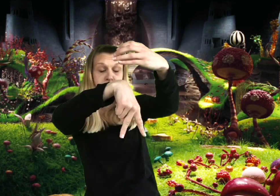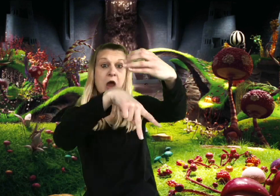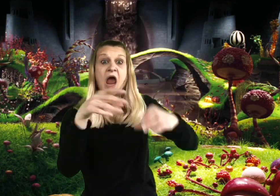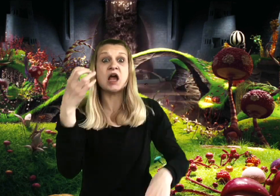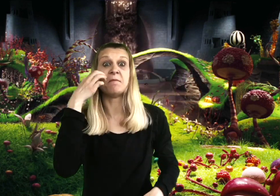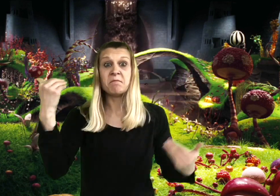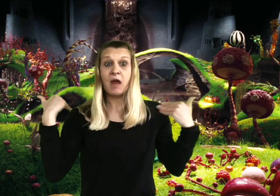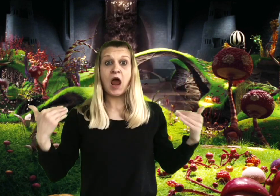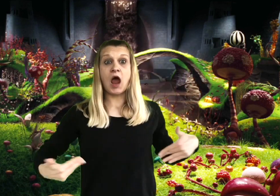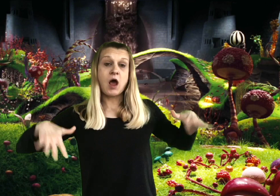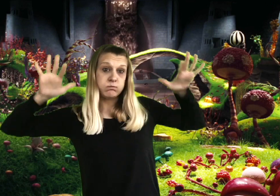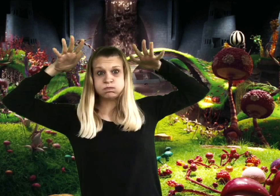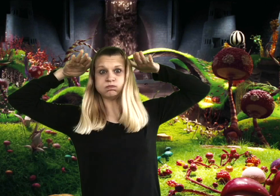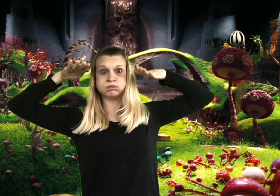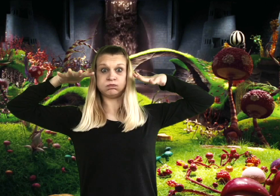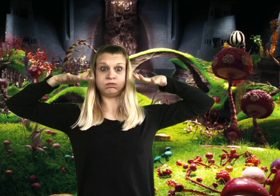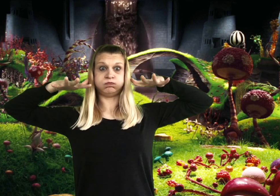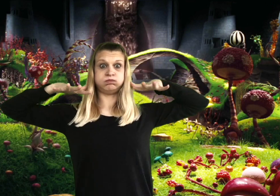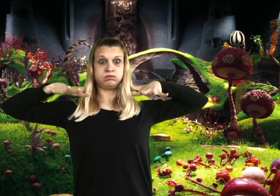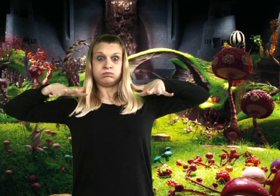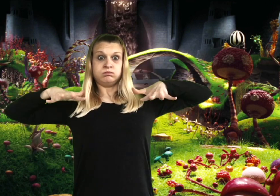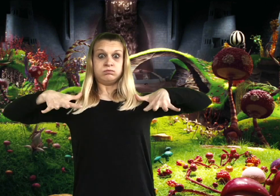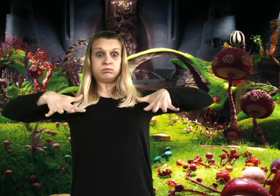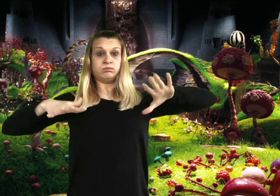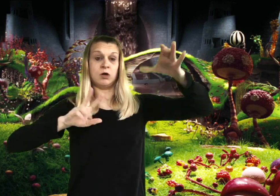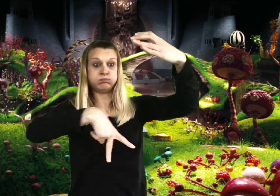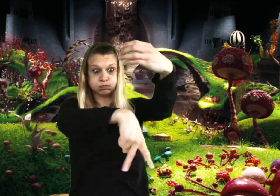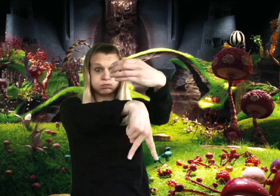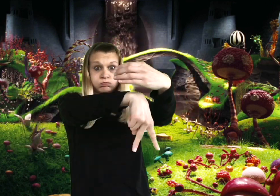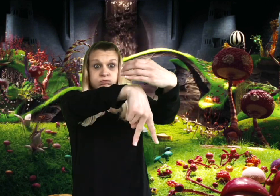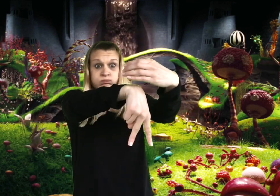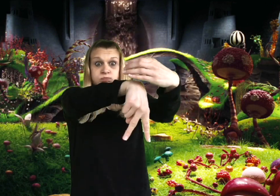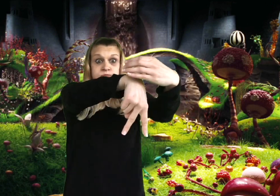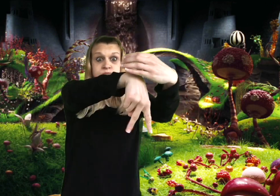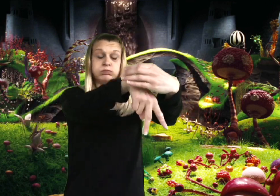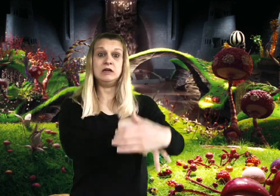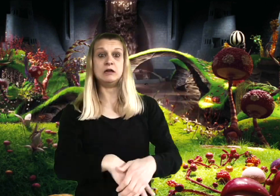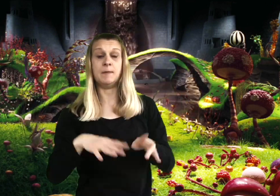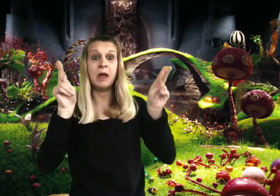he was pulled under the surface and then into the mouth of the pipe.